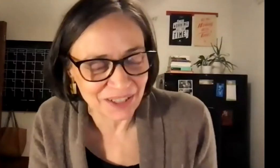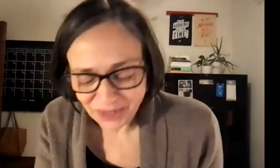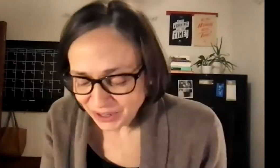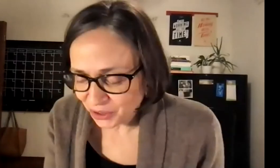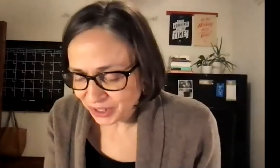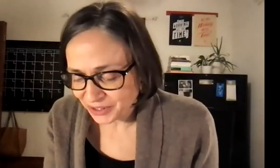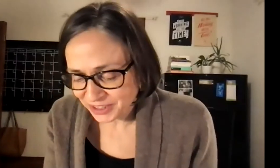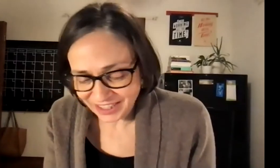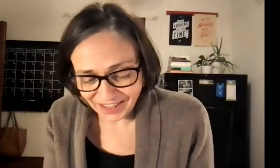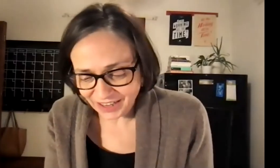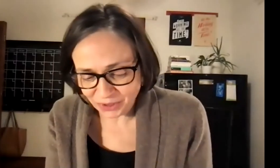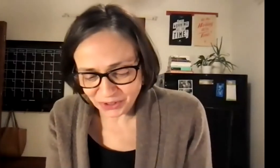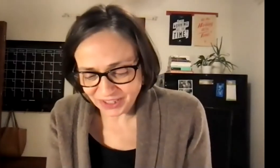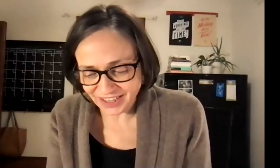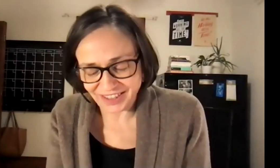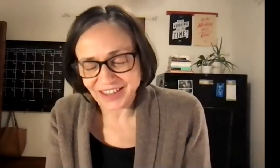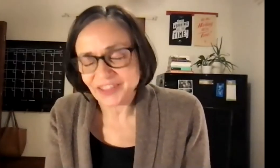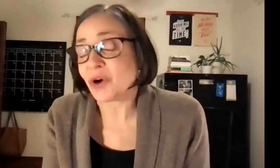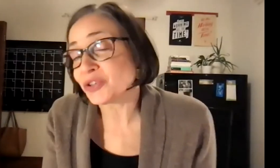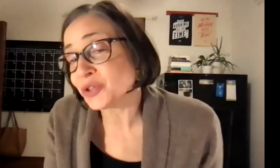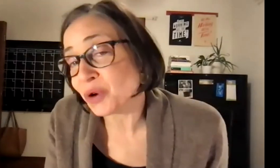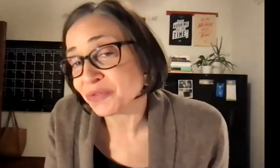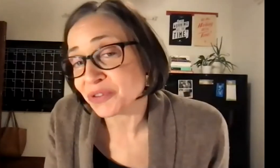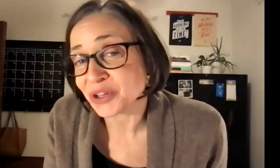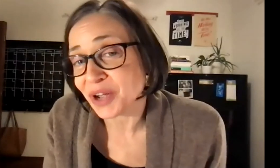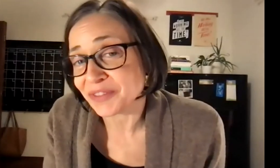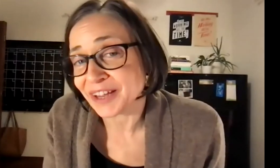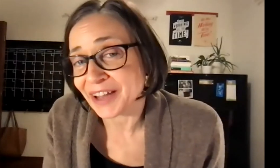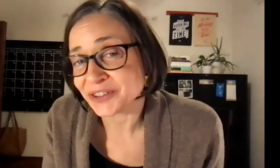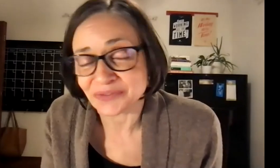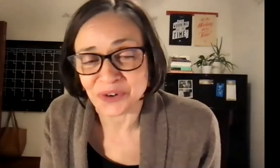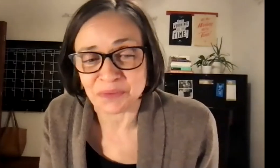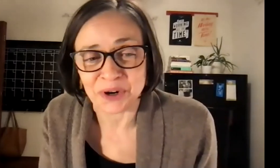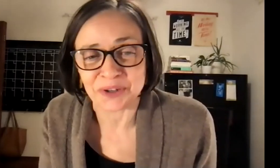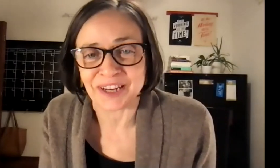and she has been willing to talk about her choices and to exhibit her work that creates